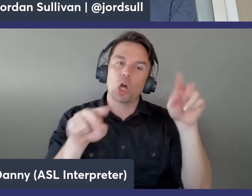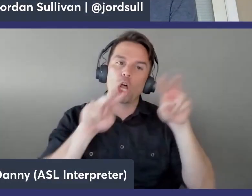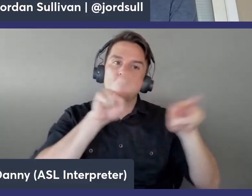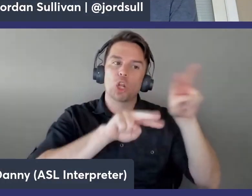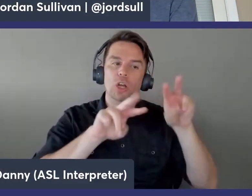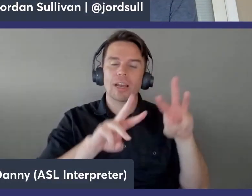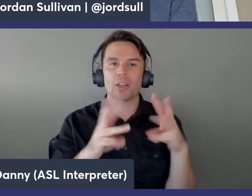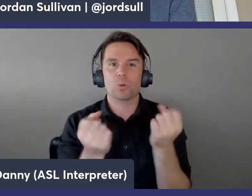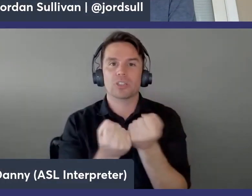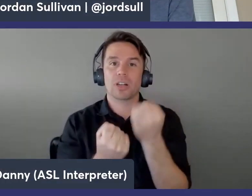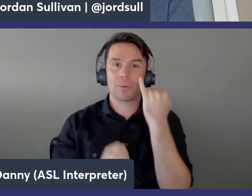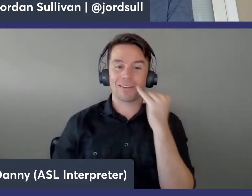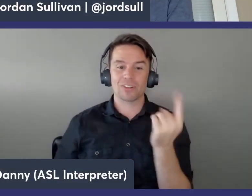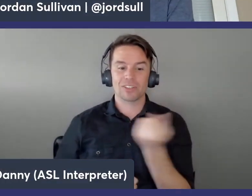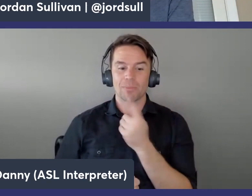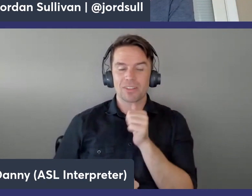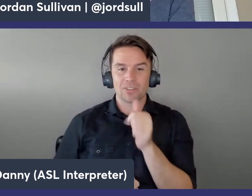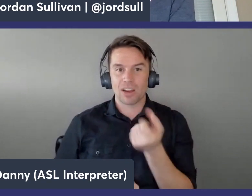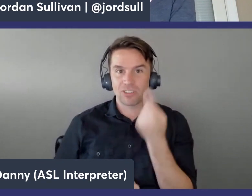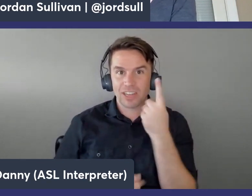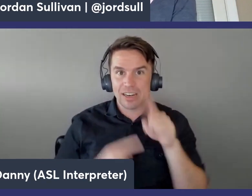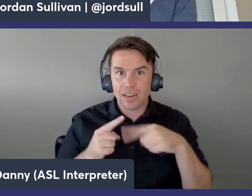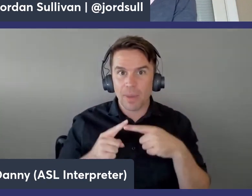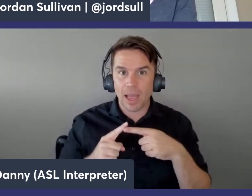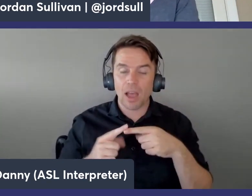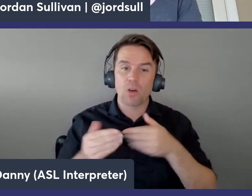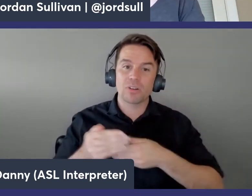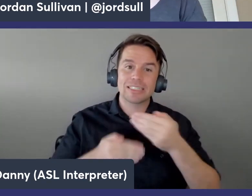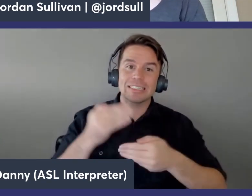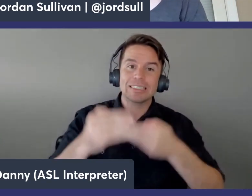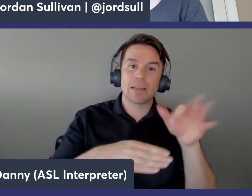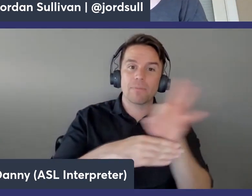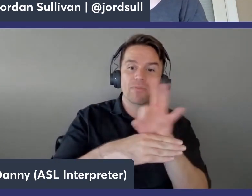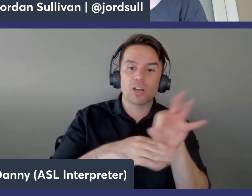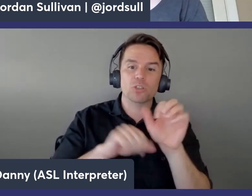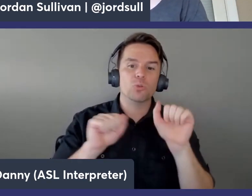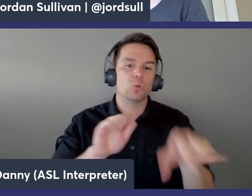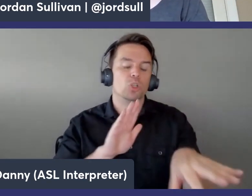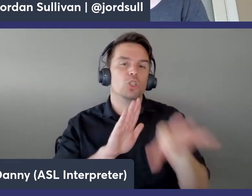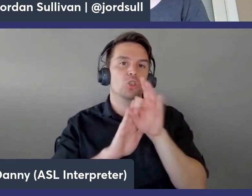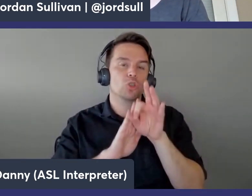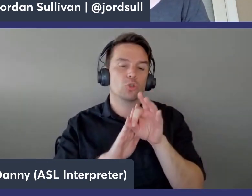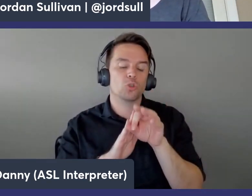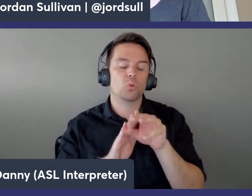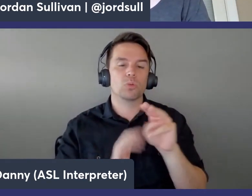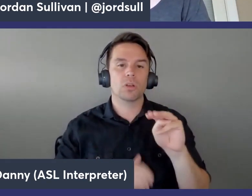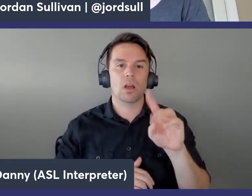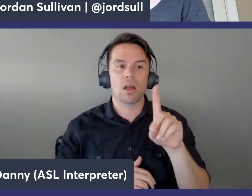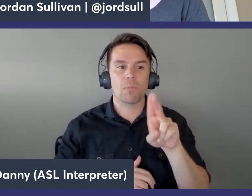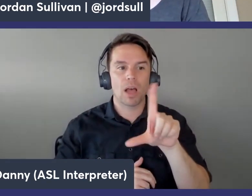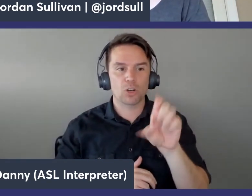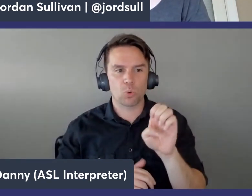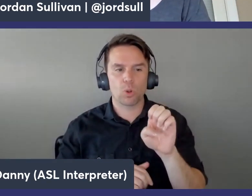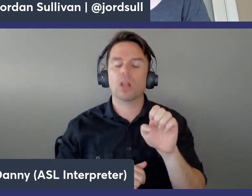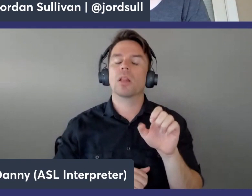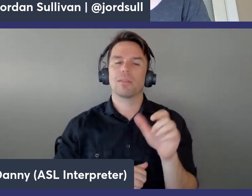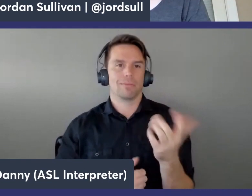that you're not really understanding about Step Functions, you can choose a module and say, hey, I wanna learn about this. And then take the module.